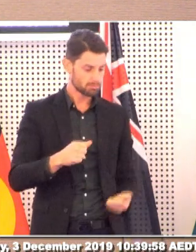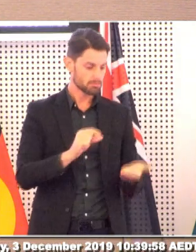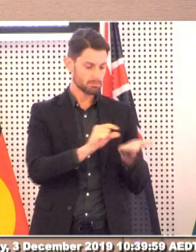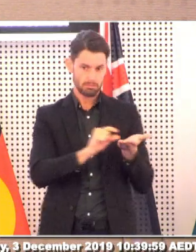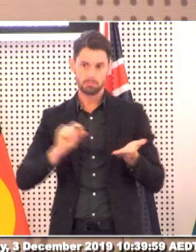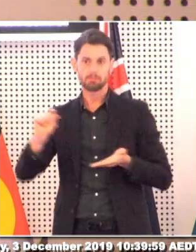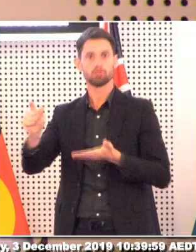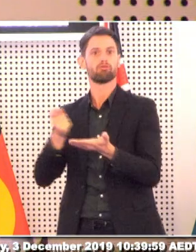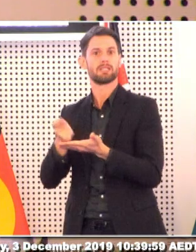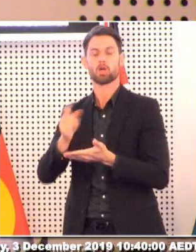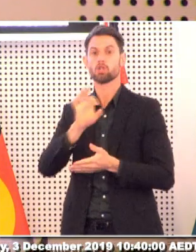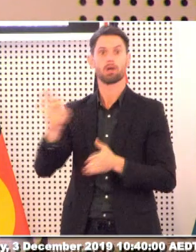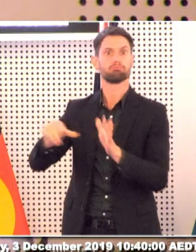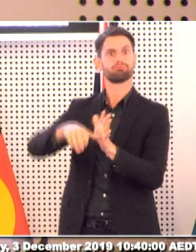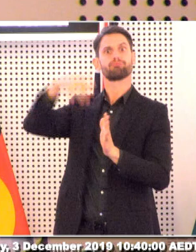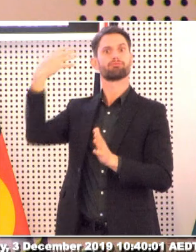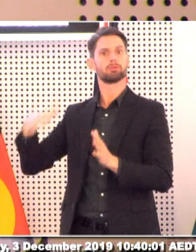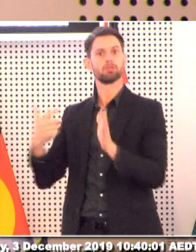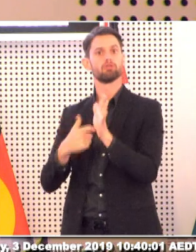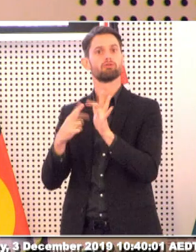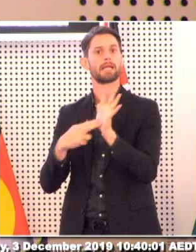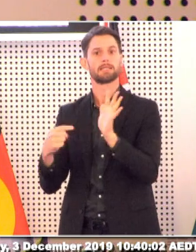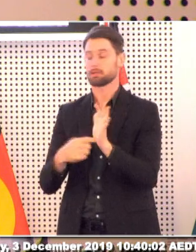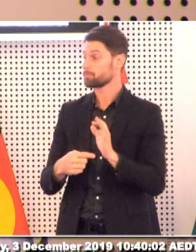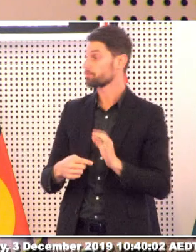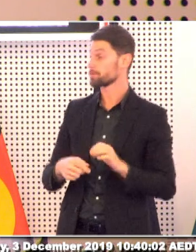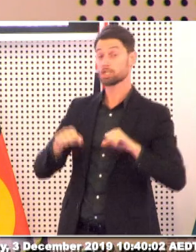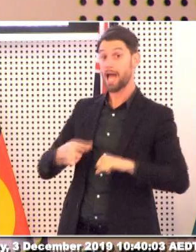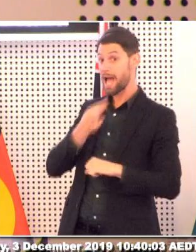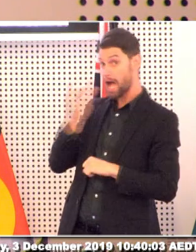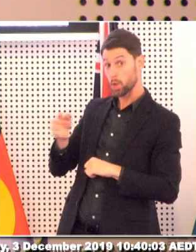And have you done a costing of that policy? I have not. I am not an economist.